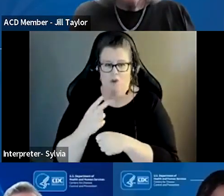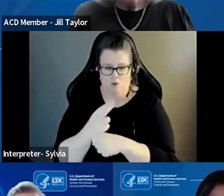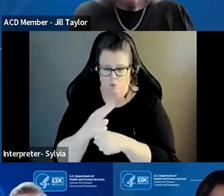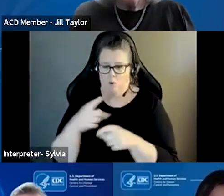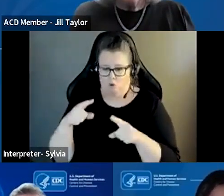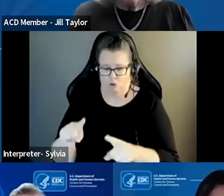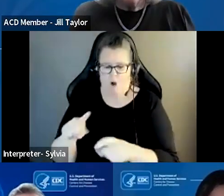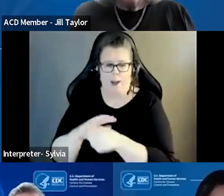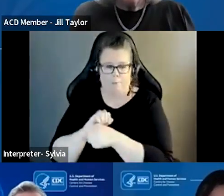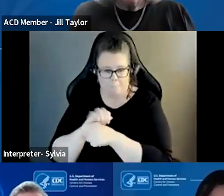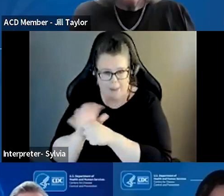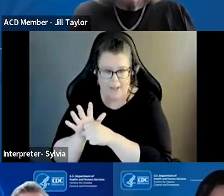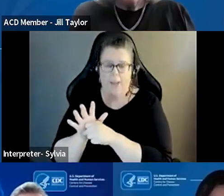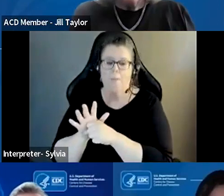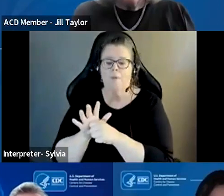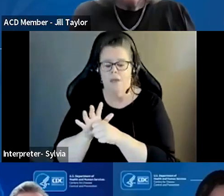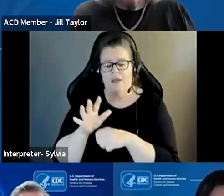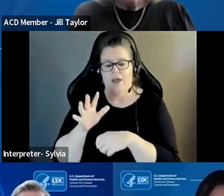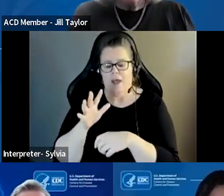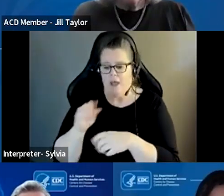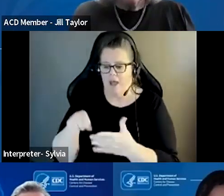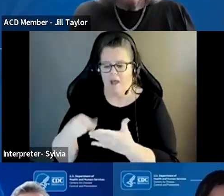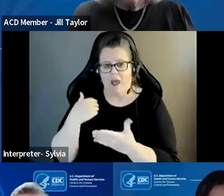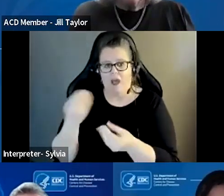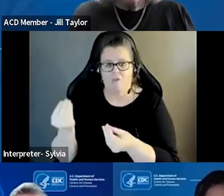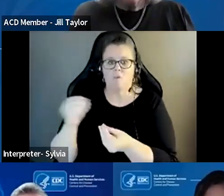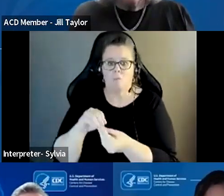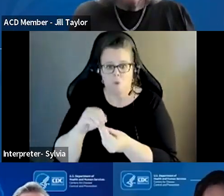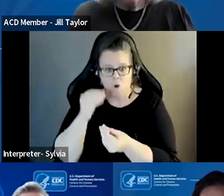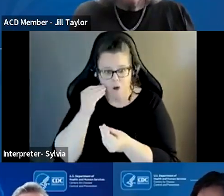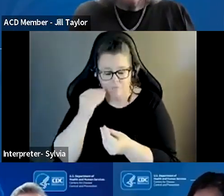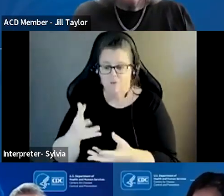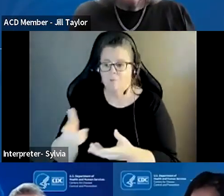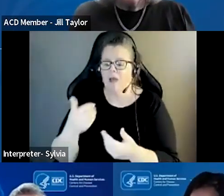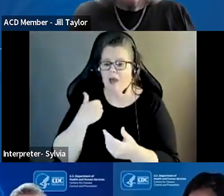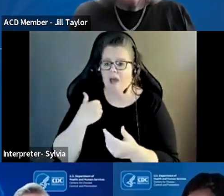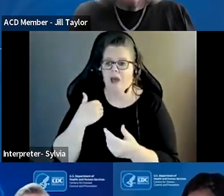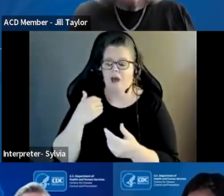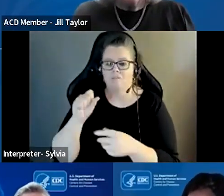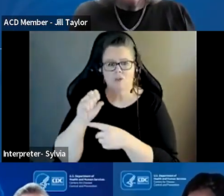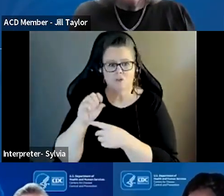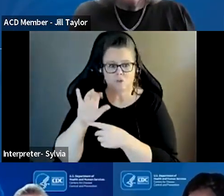They also can provide significant sources of social determinants to health information, health equity data.